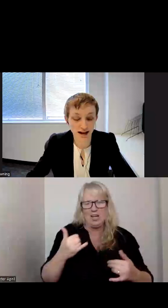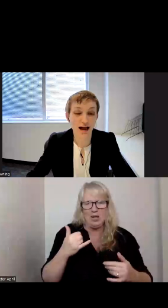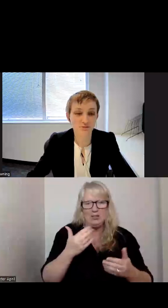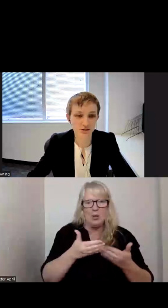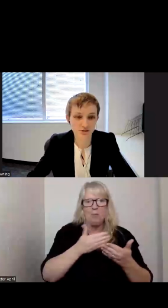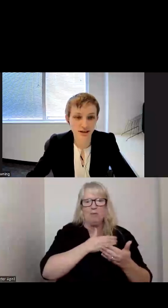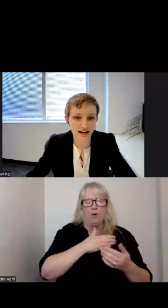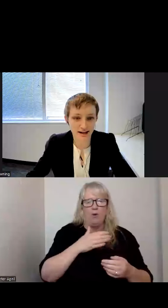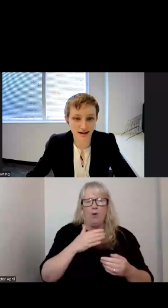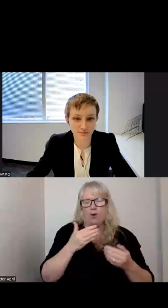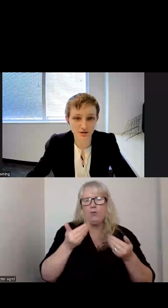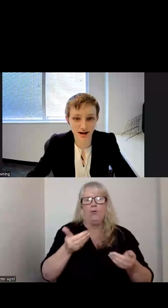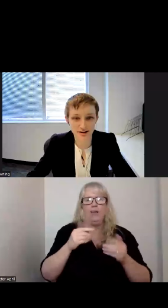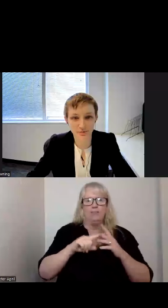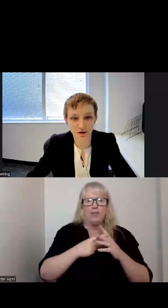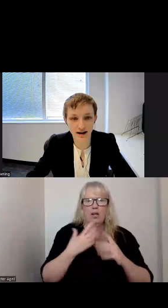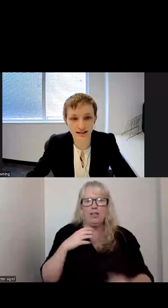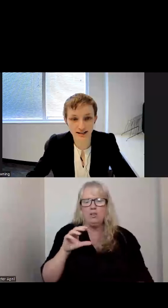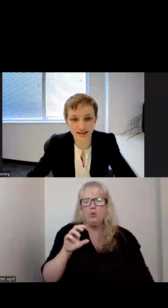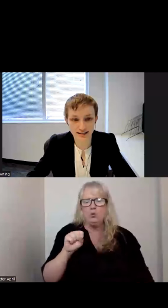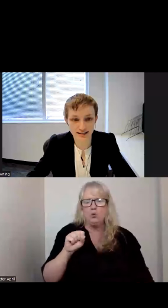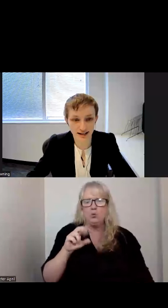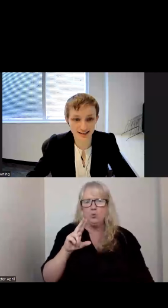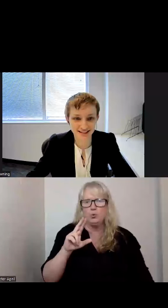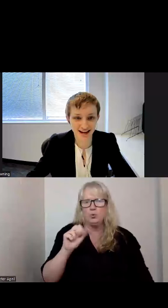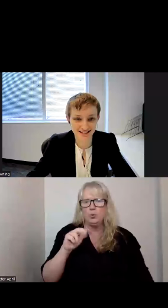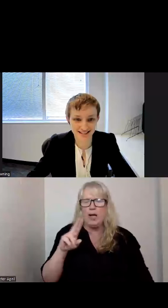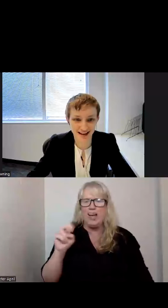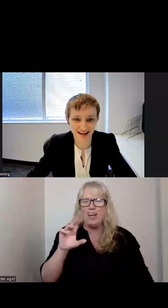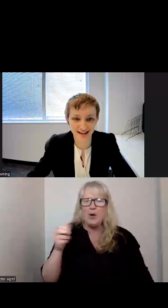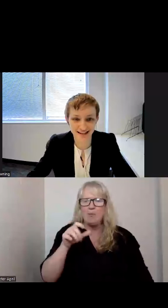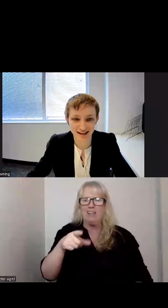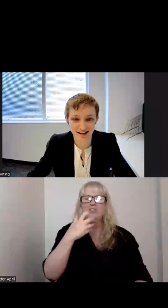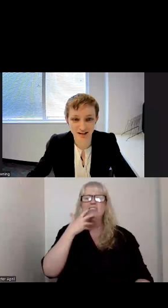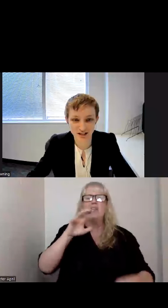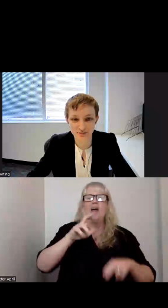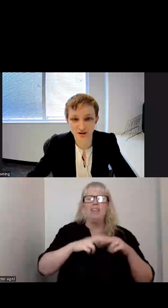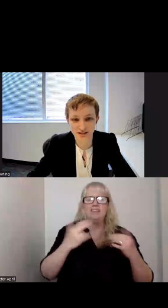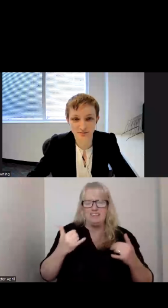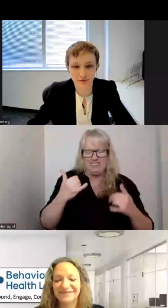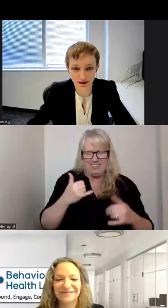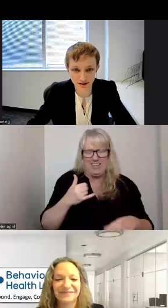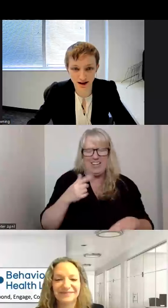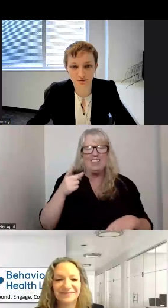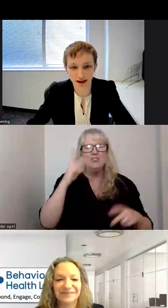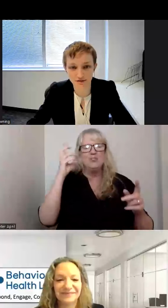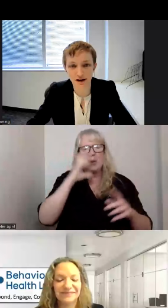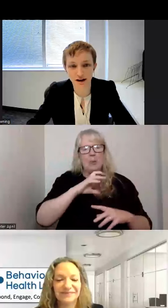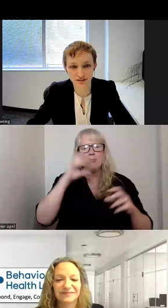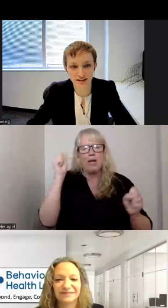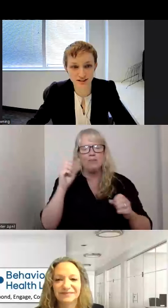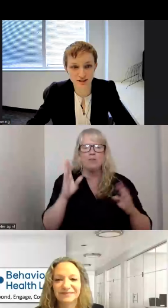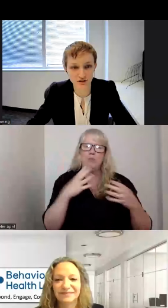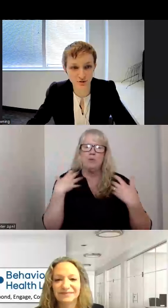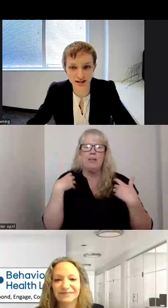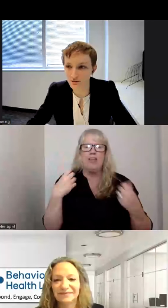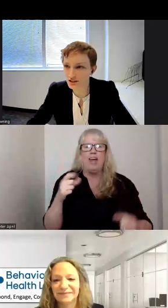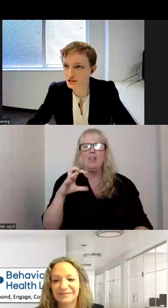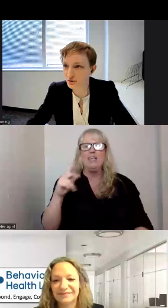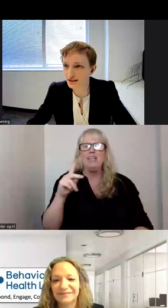AS WE DO THAT, SUE ANN IS IN THE HOT SEAT TODAY. YOU WANT TO